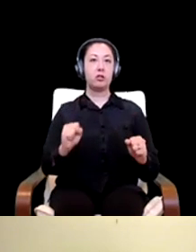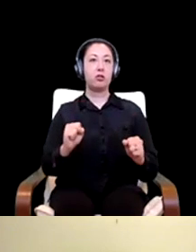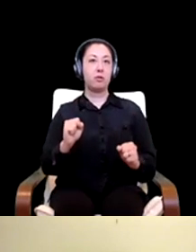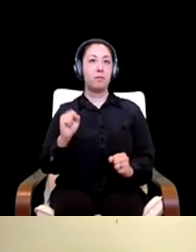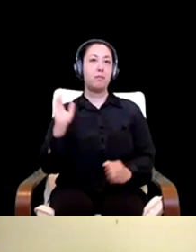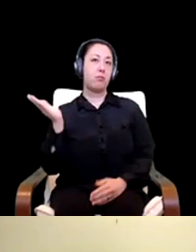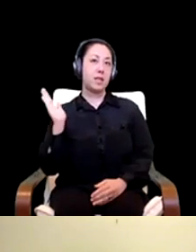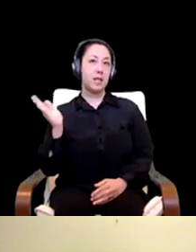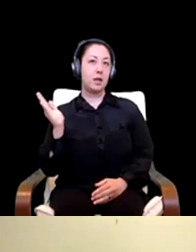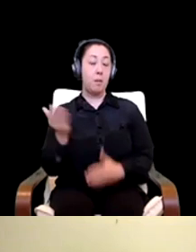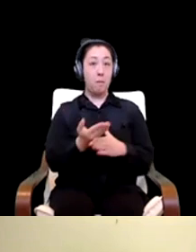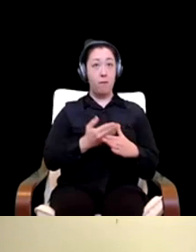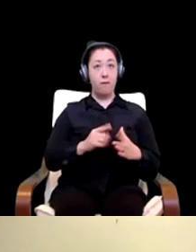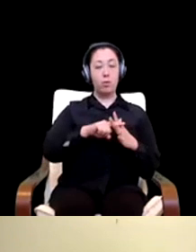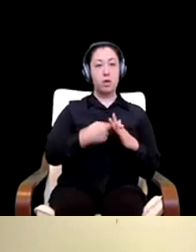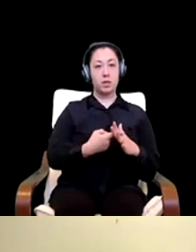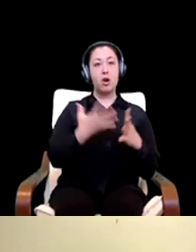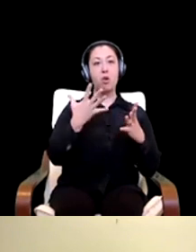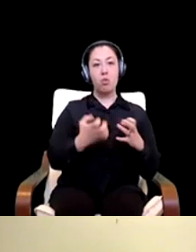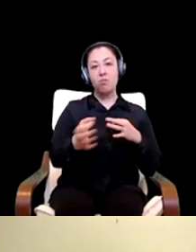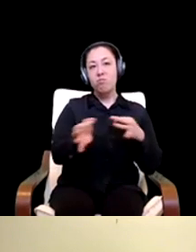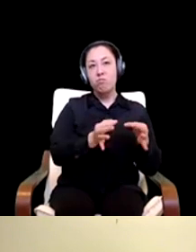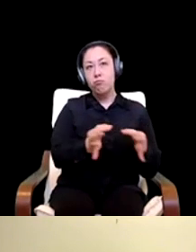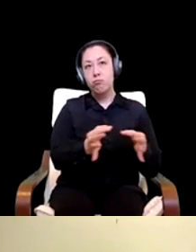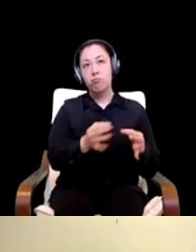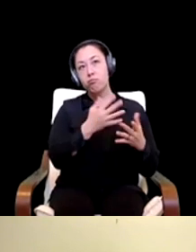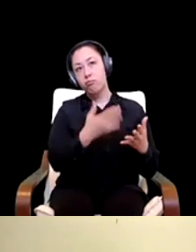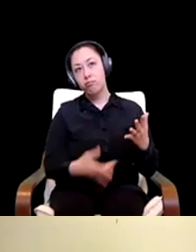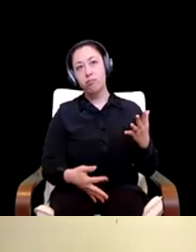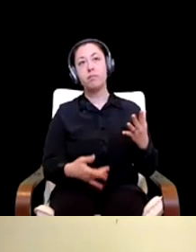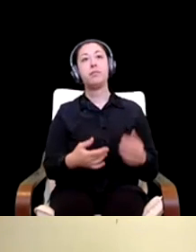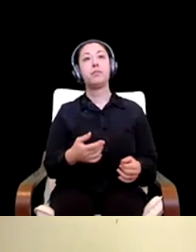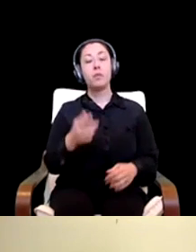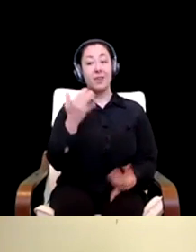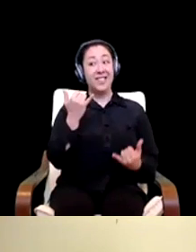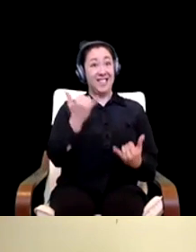to go over a few logistical details. First of all because of the tremendous response